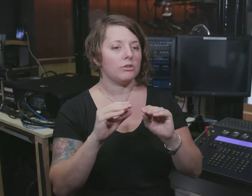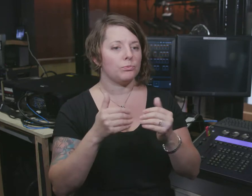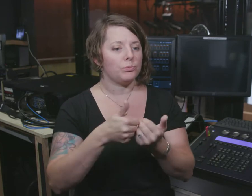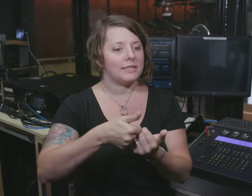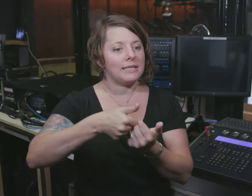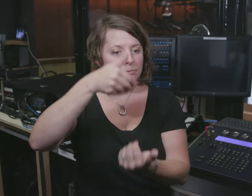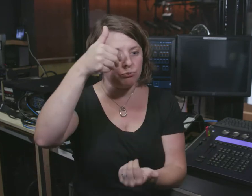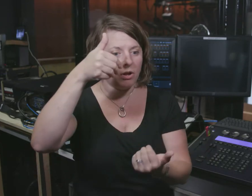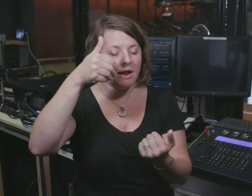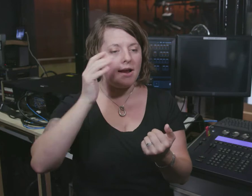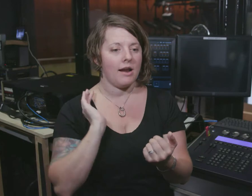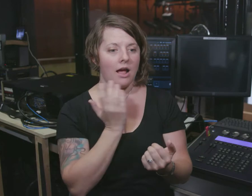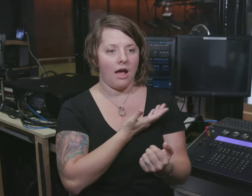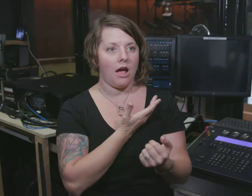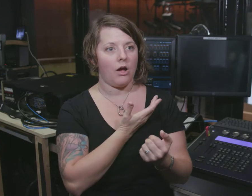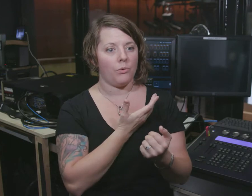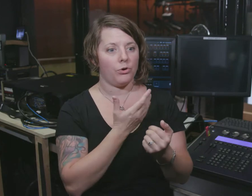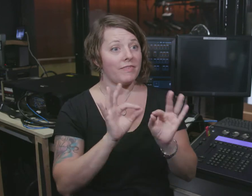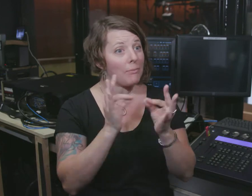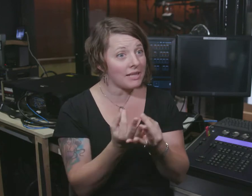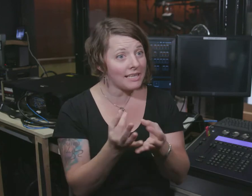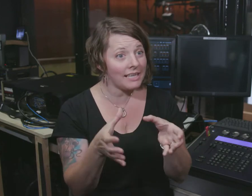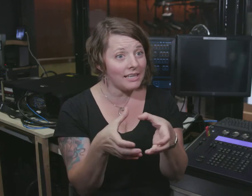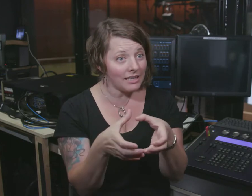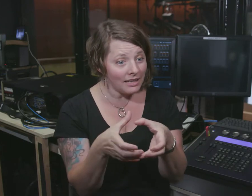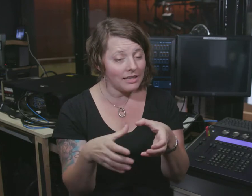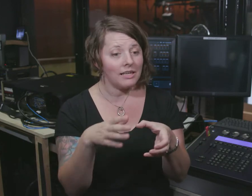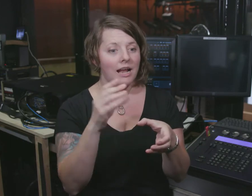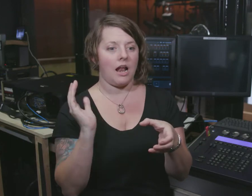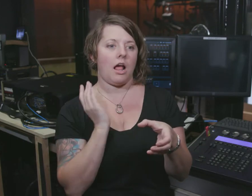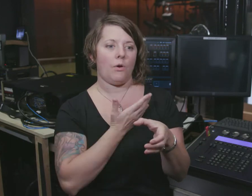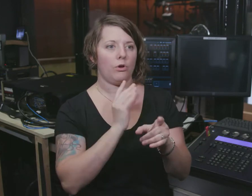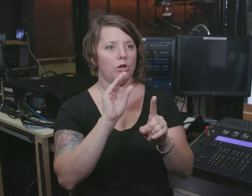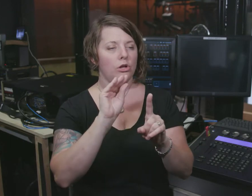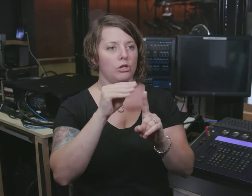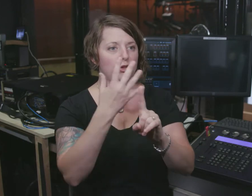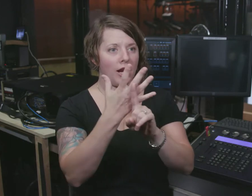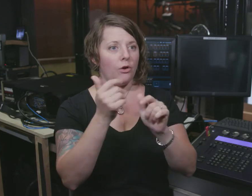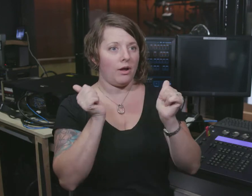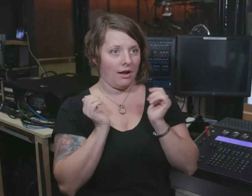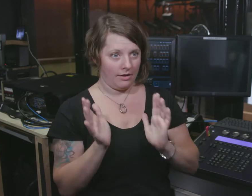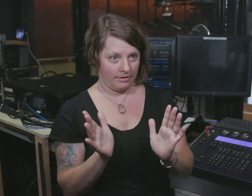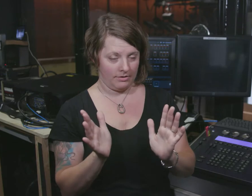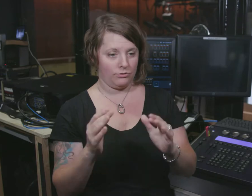The main point is to separate our family and our shadow actors